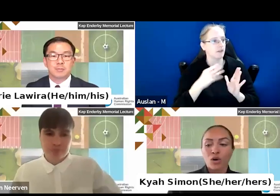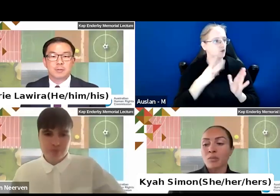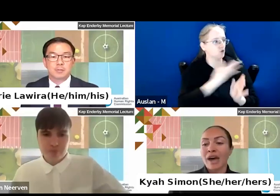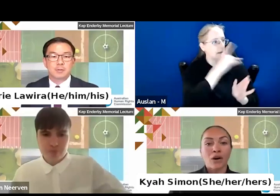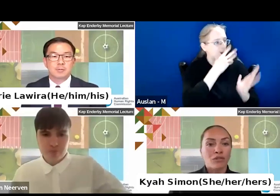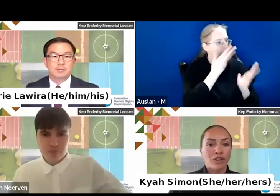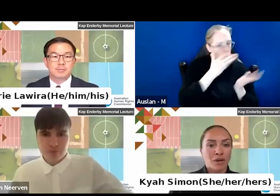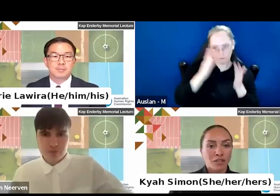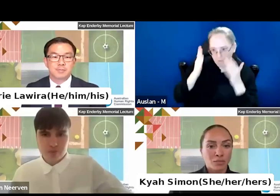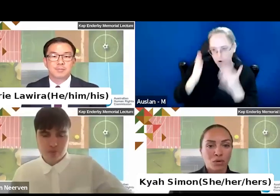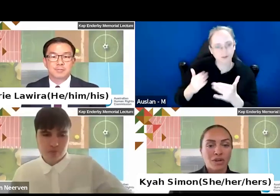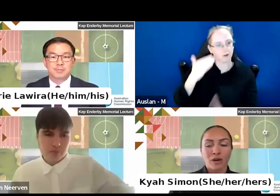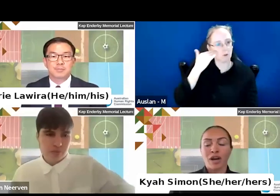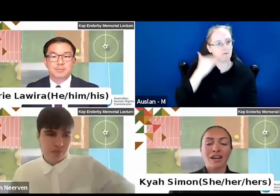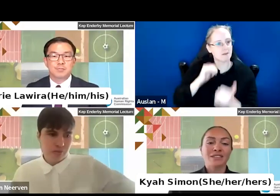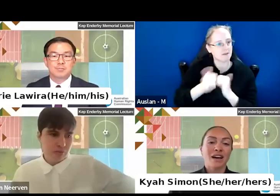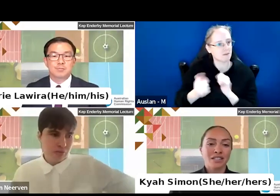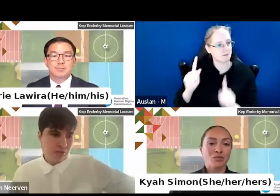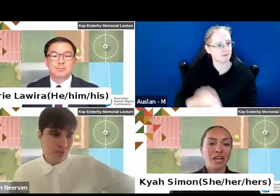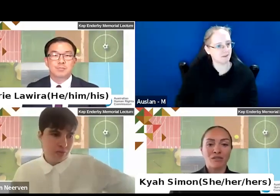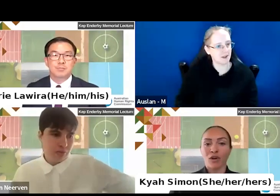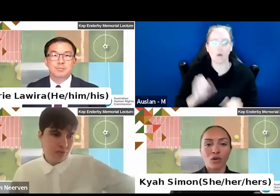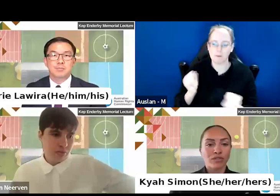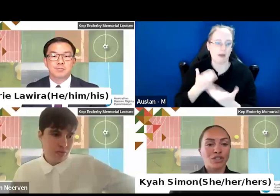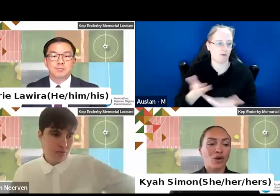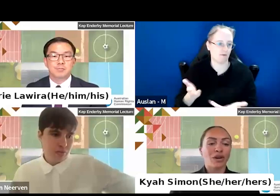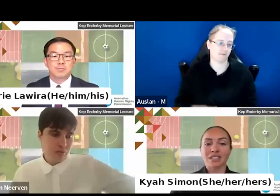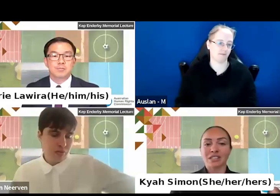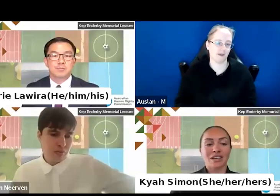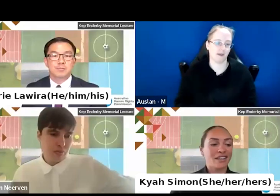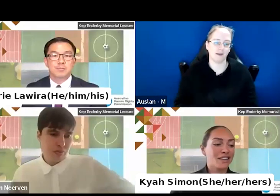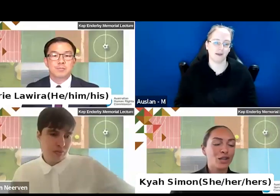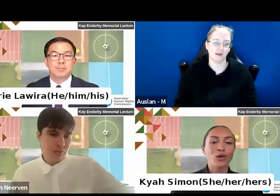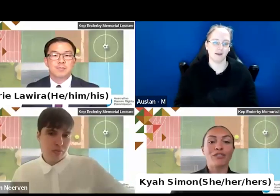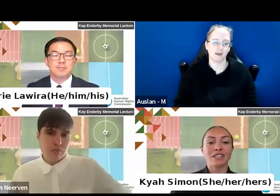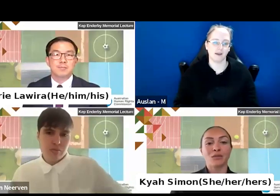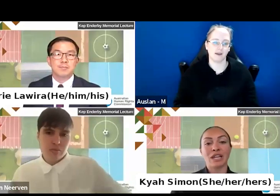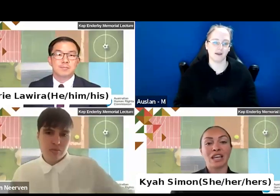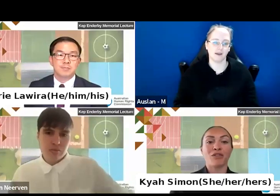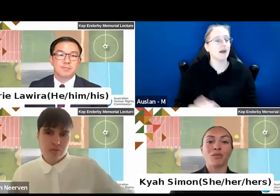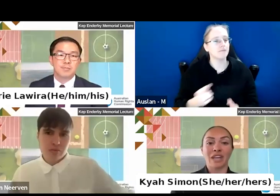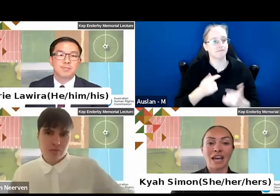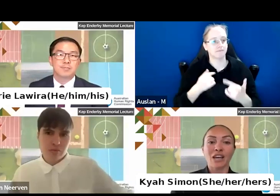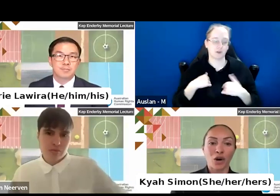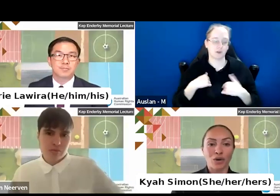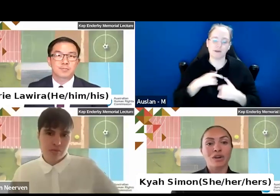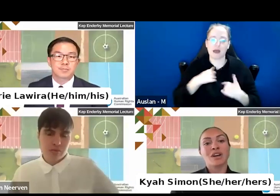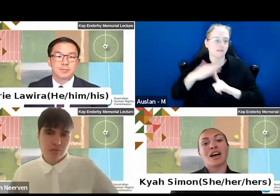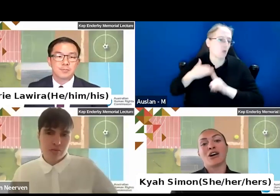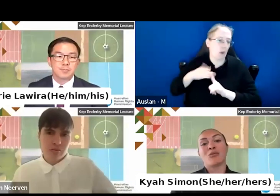On the power of female sport, I guess us being involved, you know, I guess the loyal fans that have been there from the get go